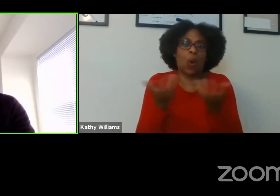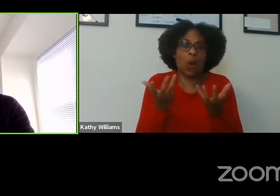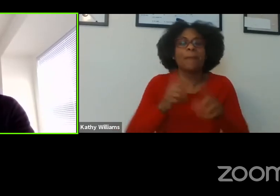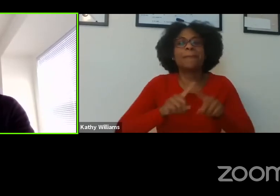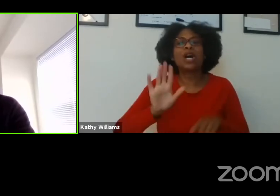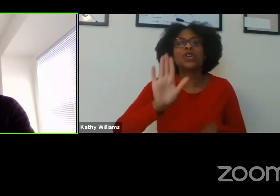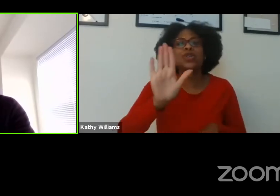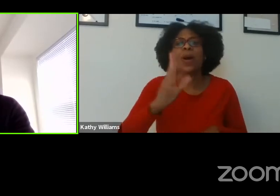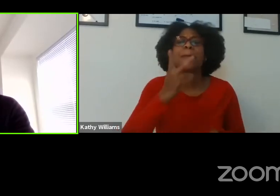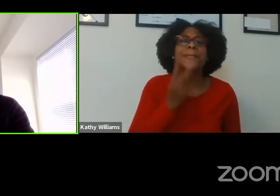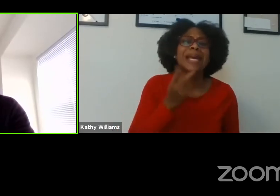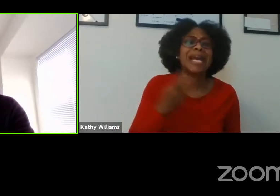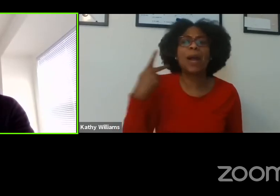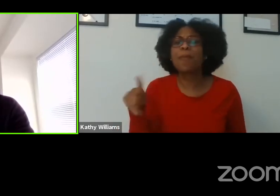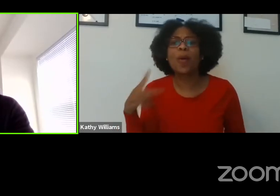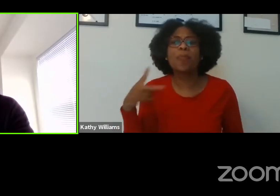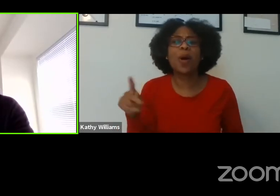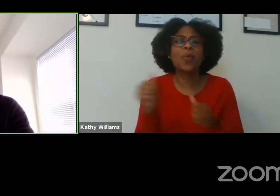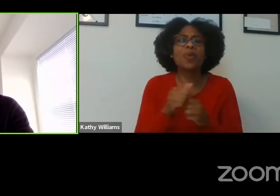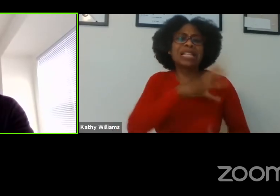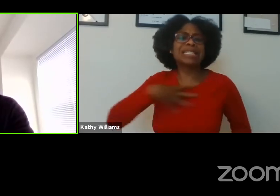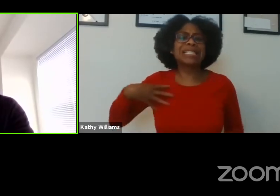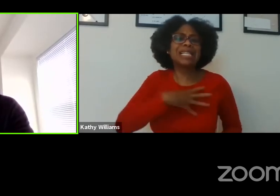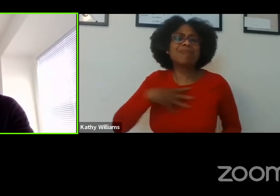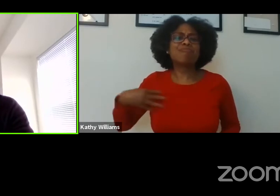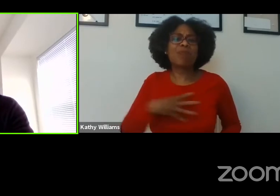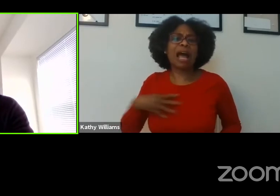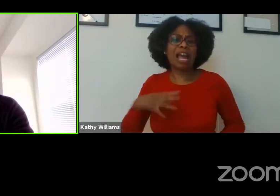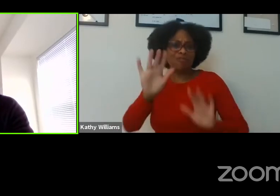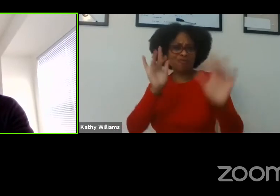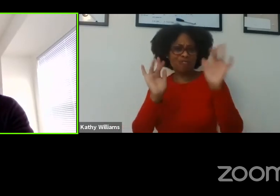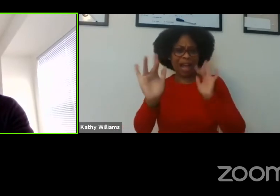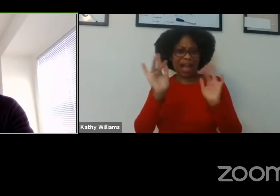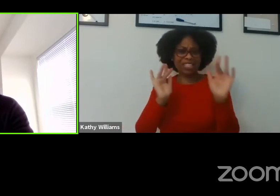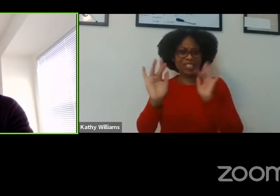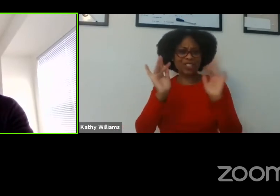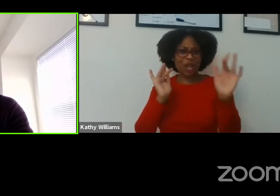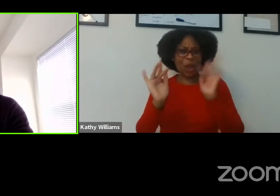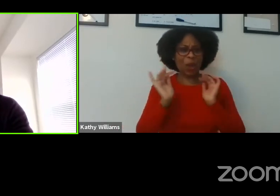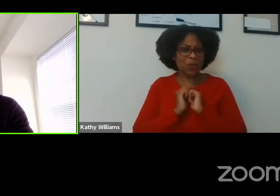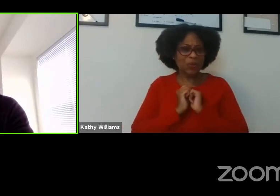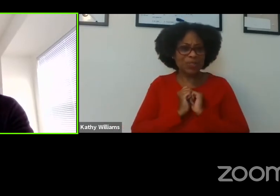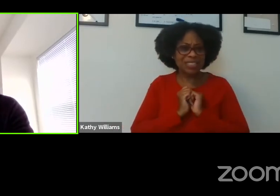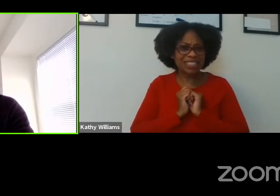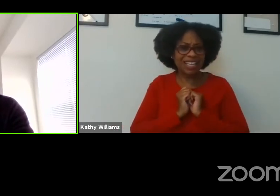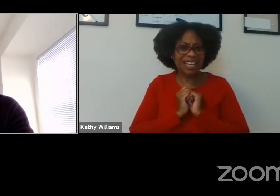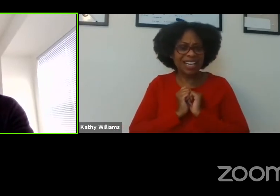But yours can be pick and purple with zebras and rhinestones and everything else.